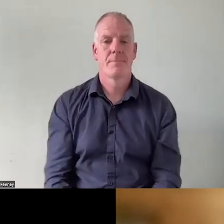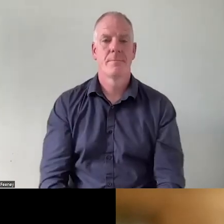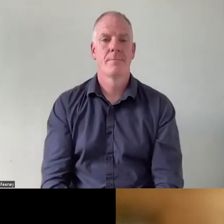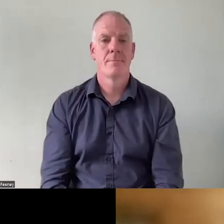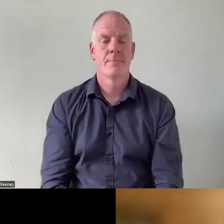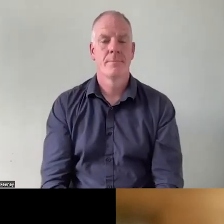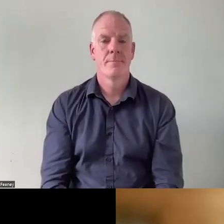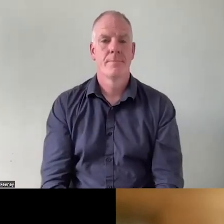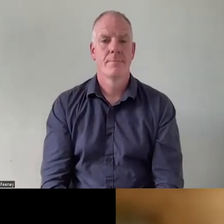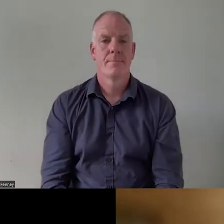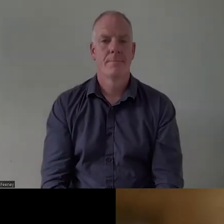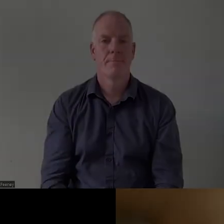Thank you, everyone.